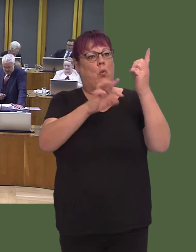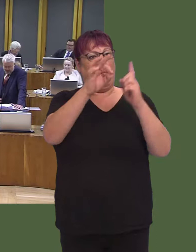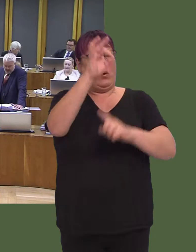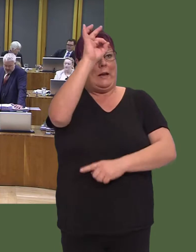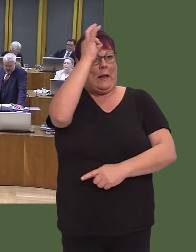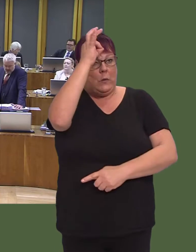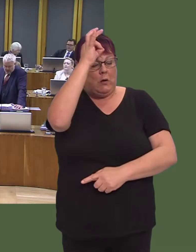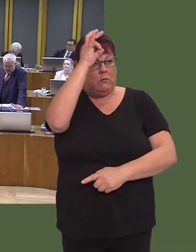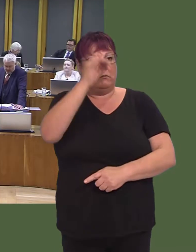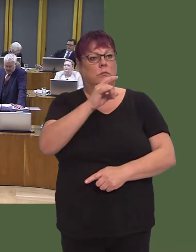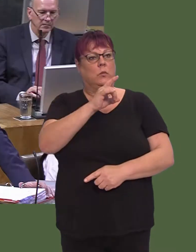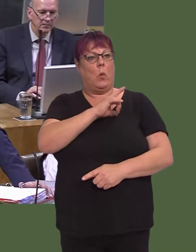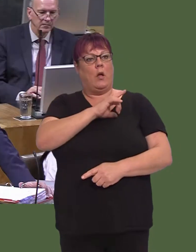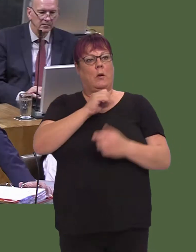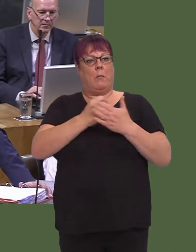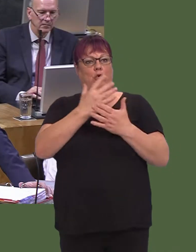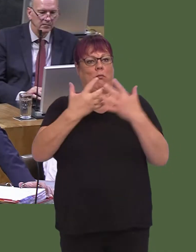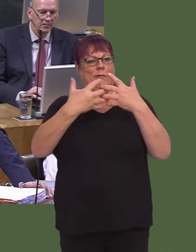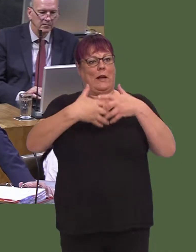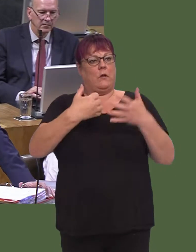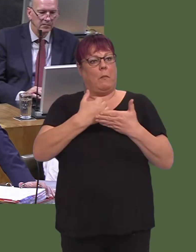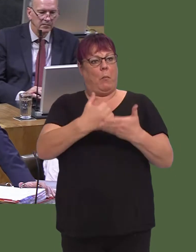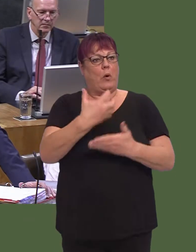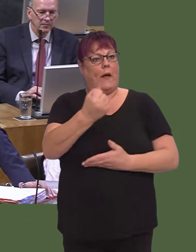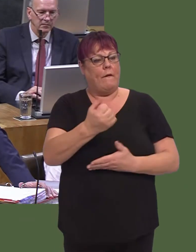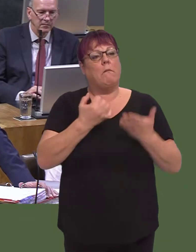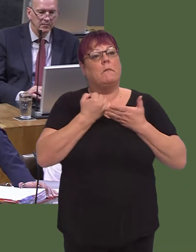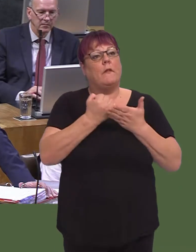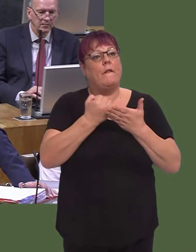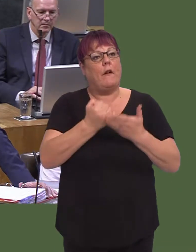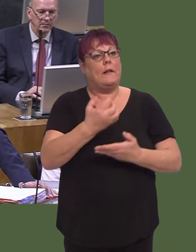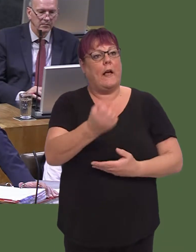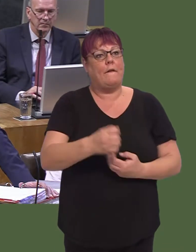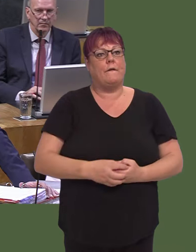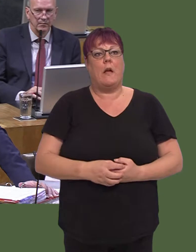City Council to secure the projectóthe bridgeóby providing technical support and advice, and